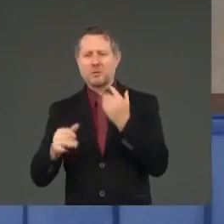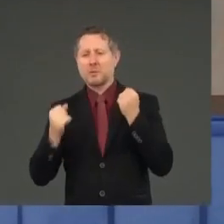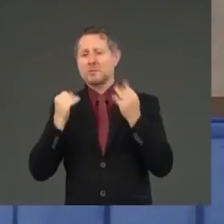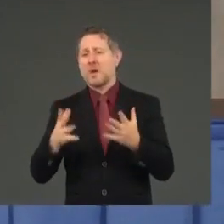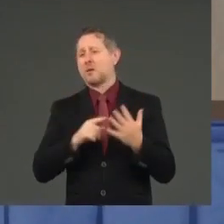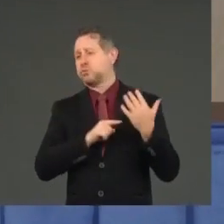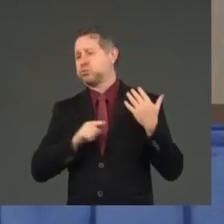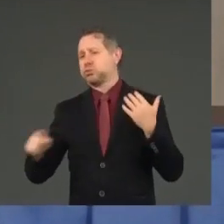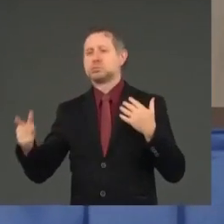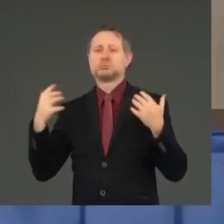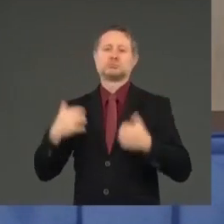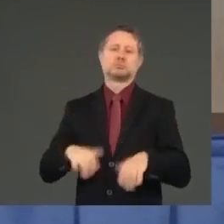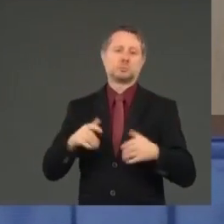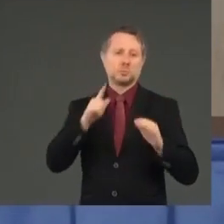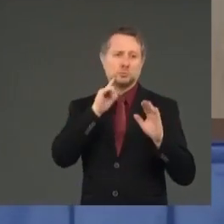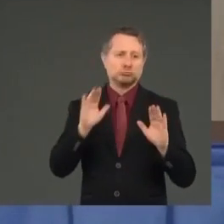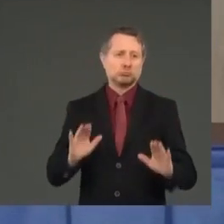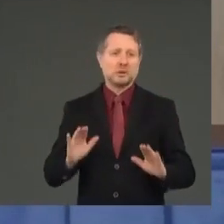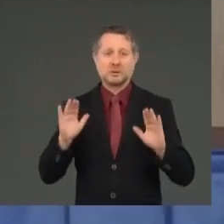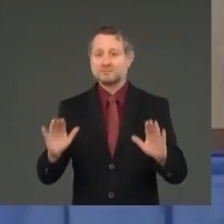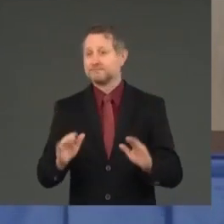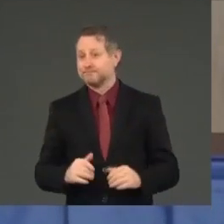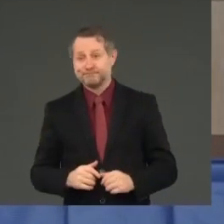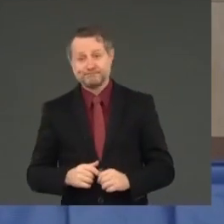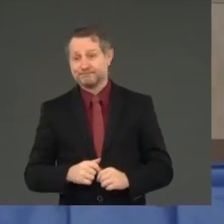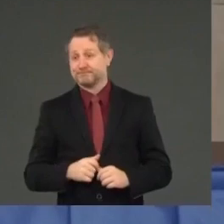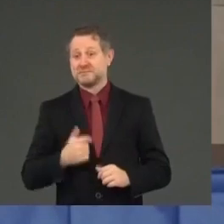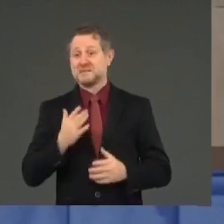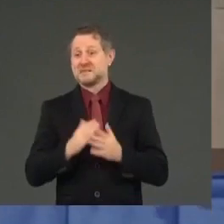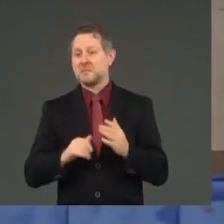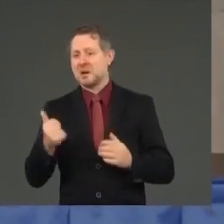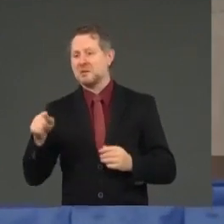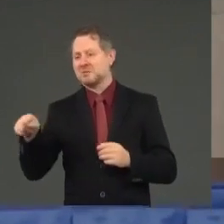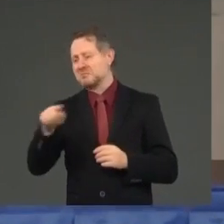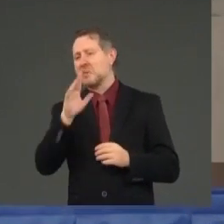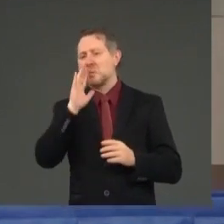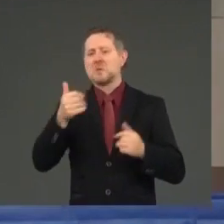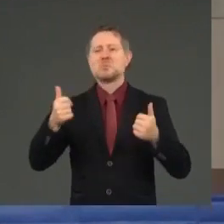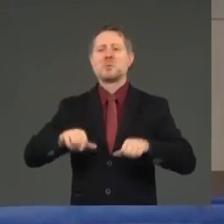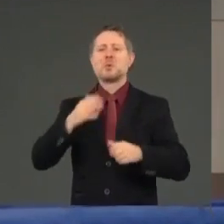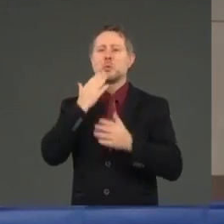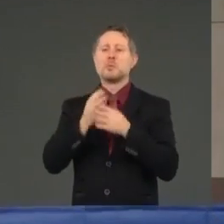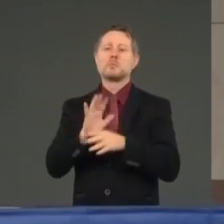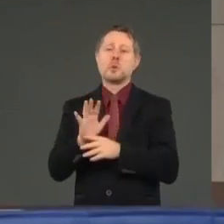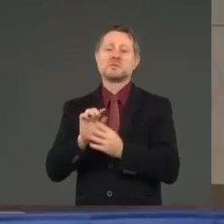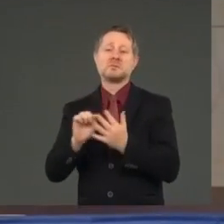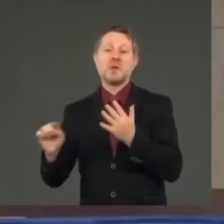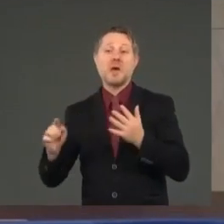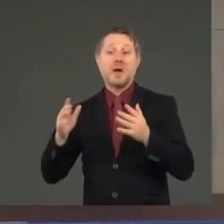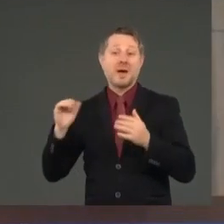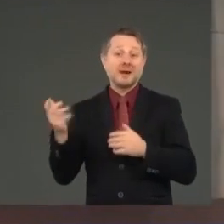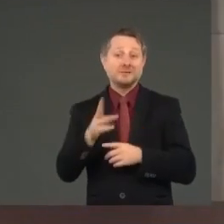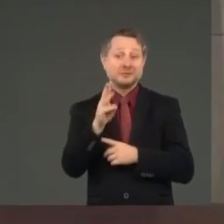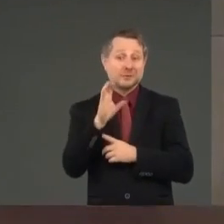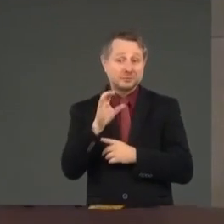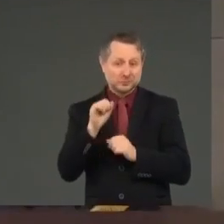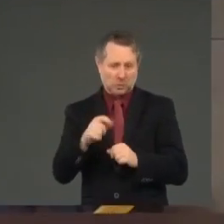OVER 600 SUBMISSIONS, THOUGH. AND THEY ARE REALLY GREAT. I'VE SEEN A NUMBER OF THEM.